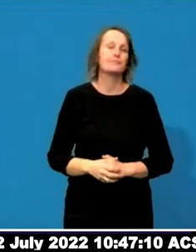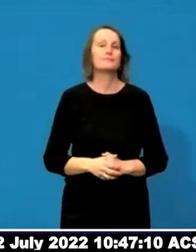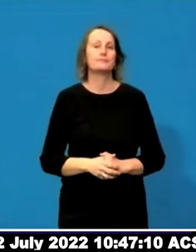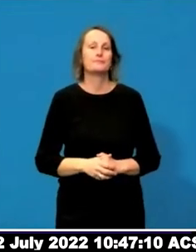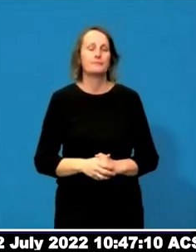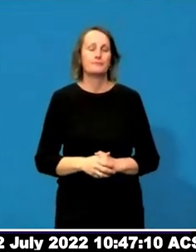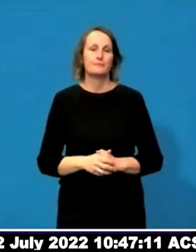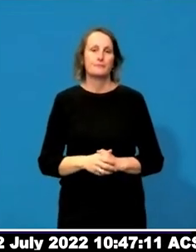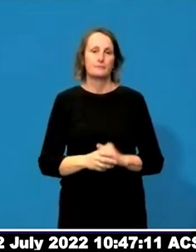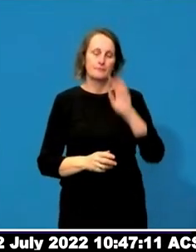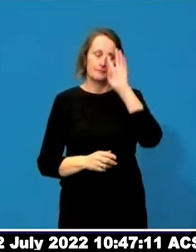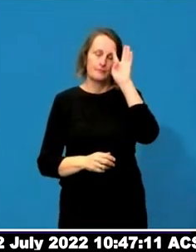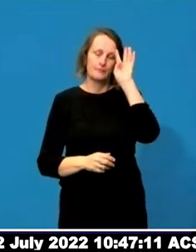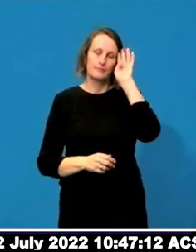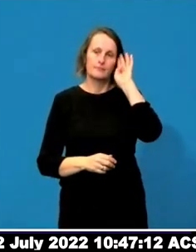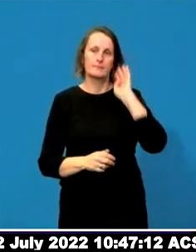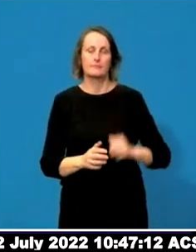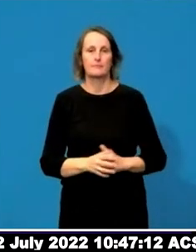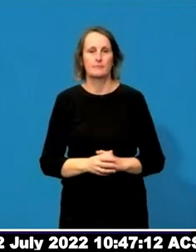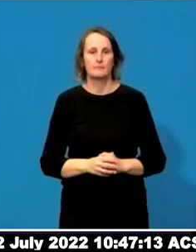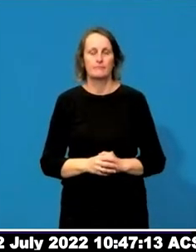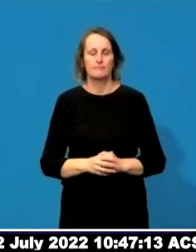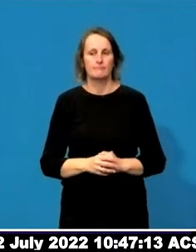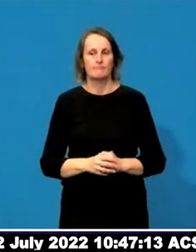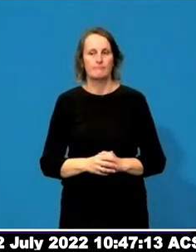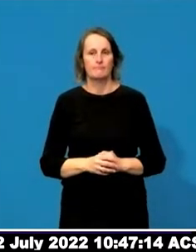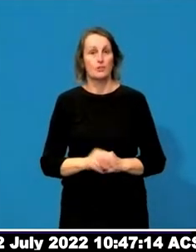How do you obtain information in your office as to the conditions